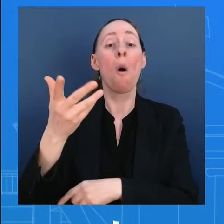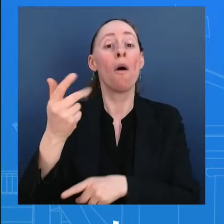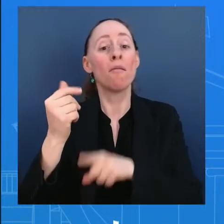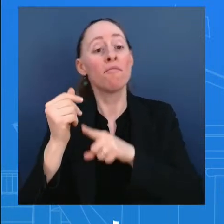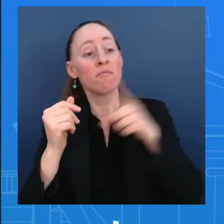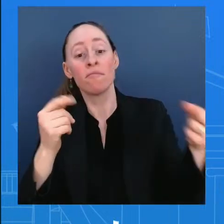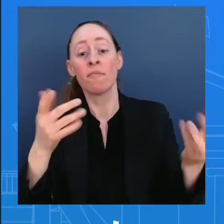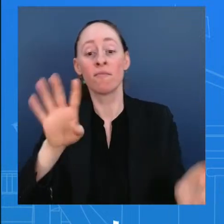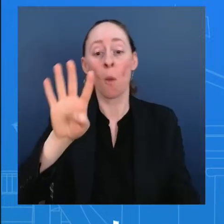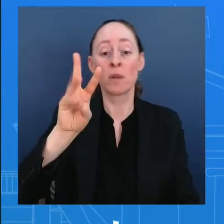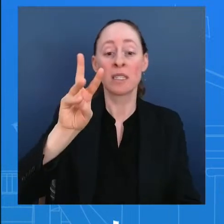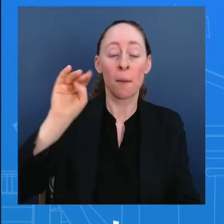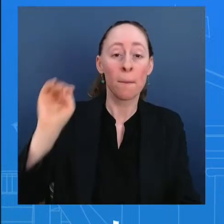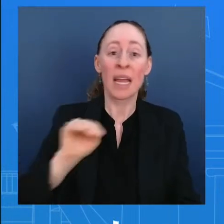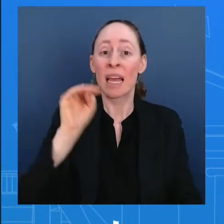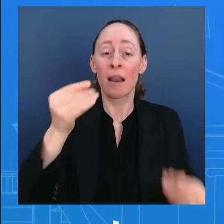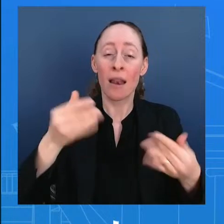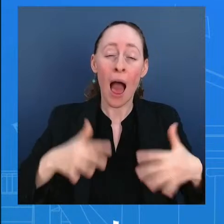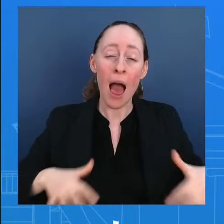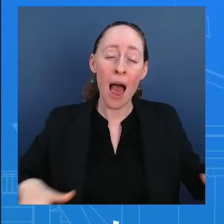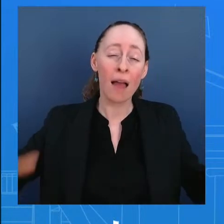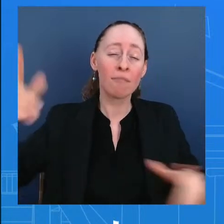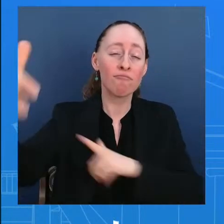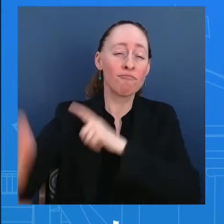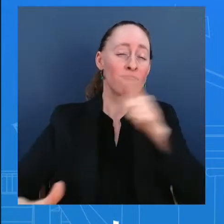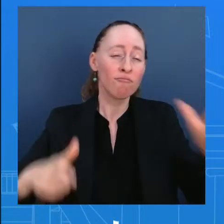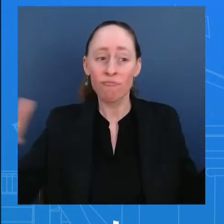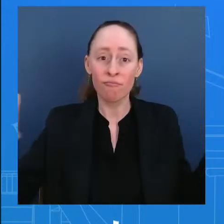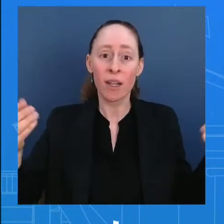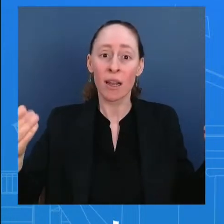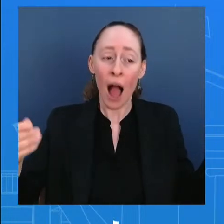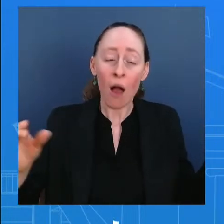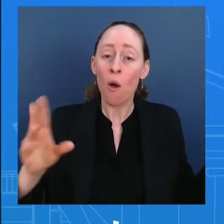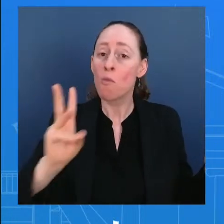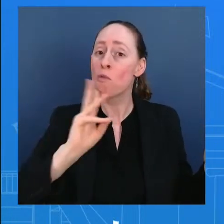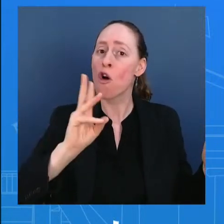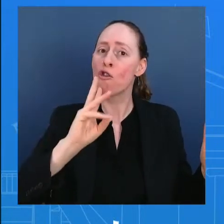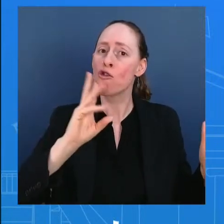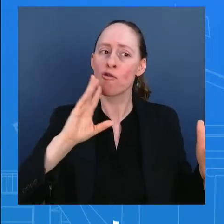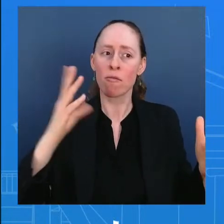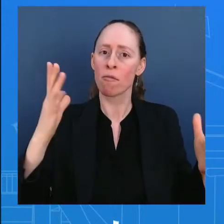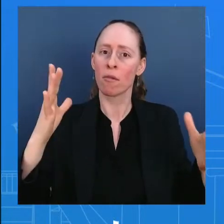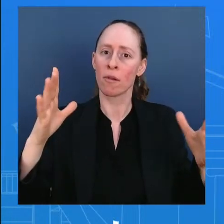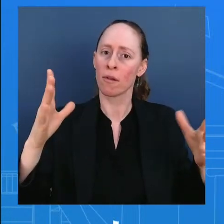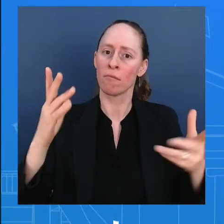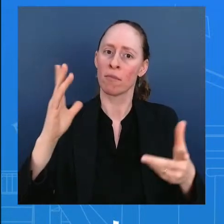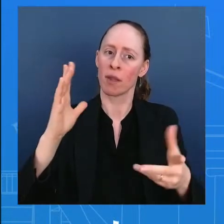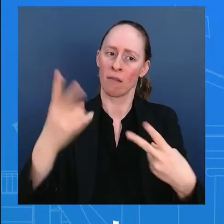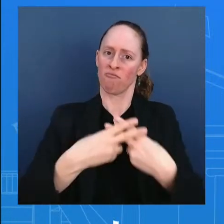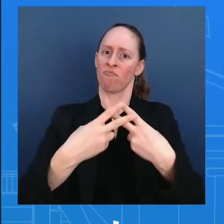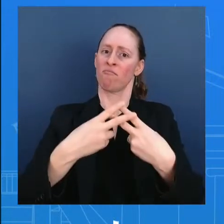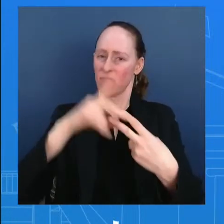I think that’s -- shows the president’s commitment to make sure that we preserve -- to preserve our --